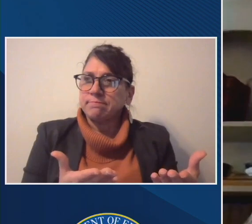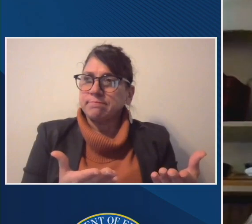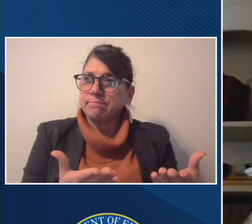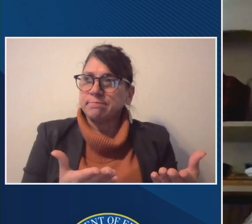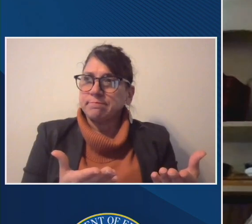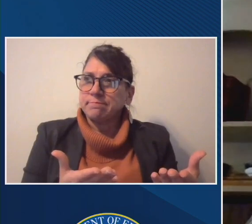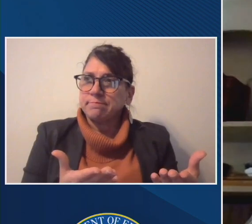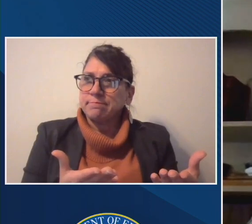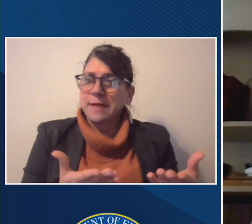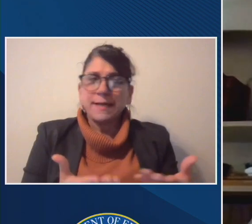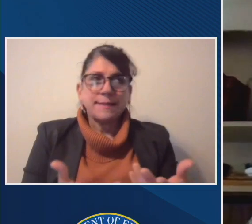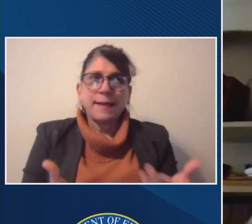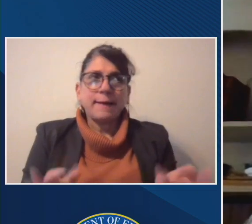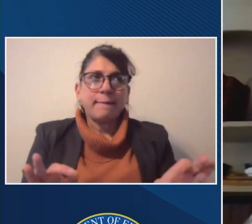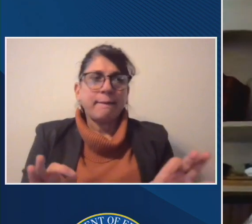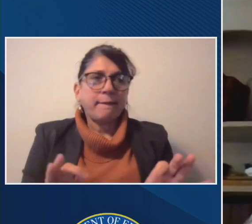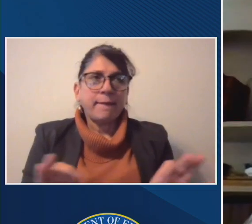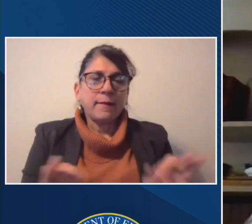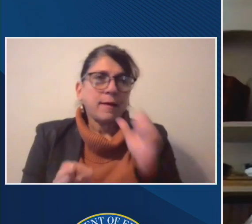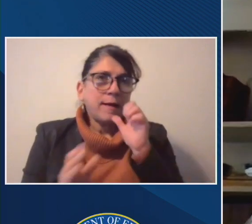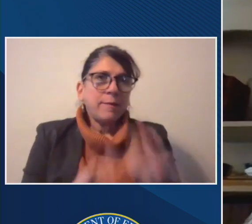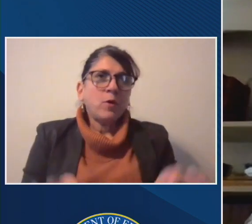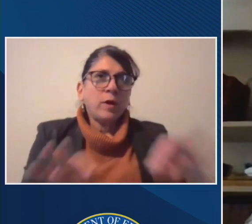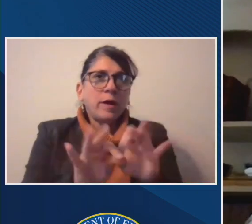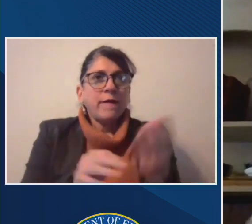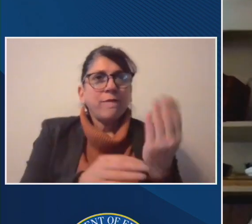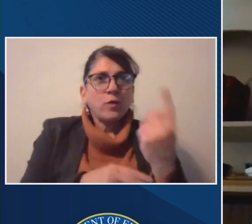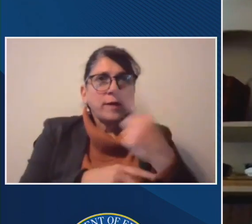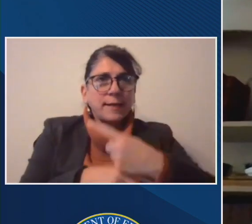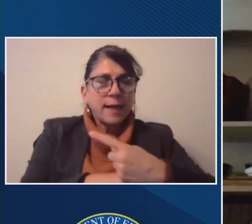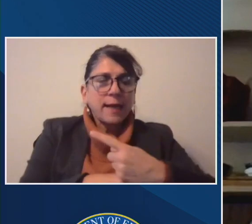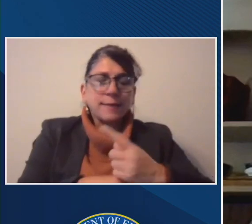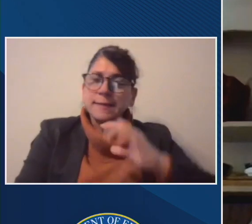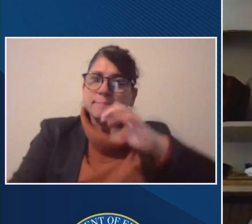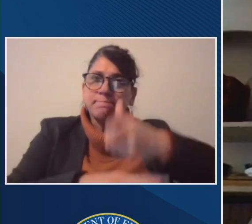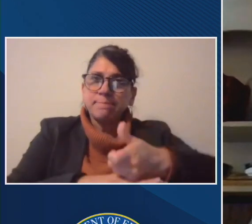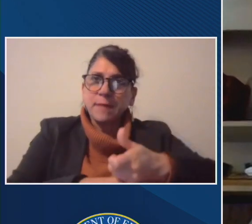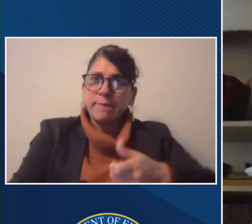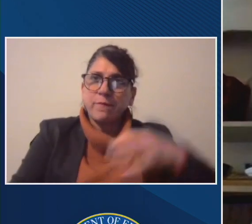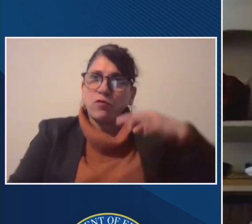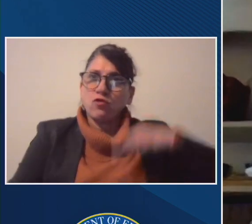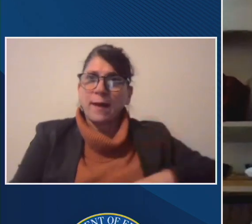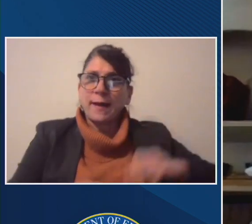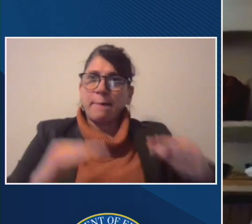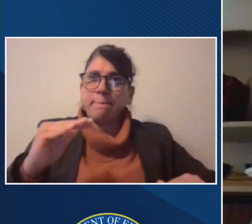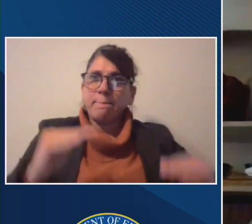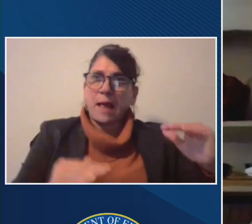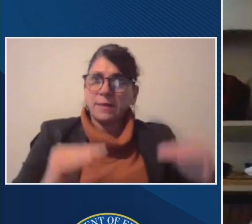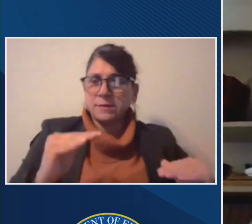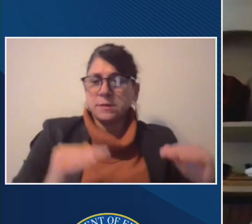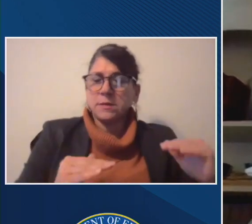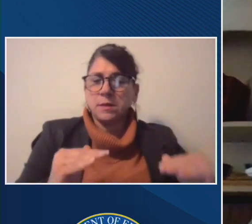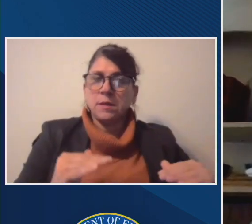something like that. So because the 14 days is longstanding for credit balances and this and that has some connection with